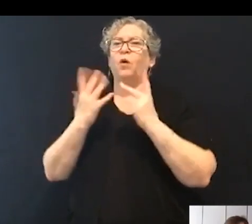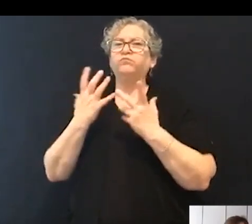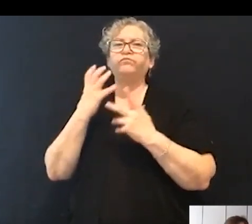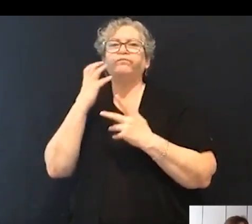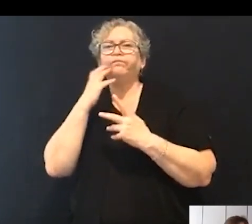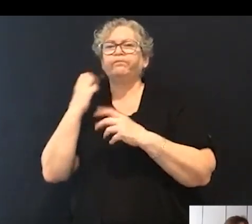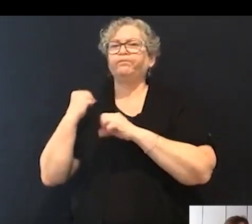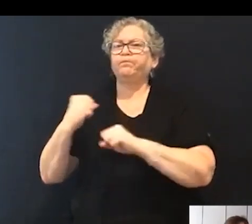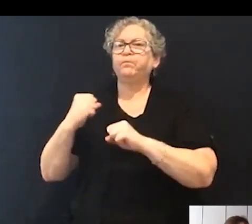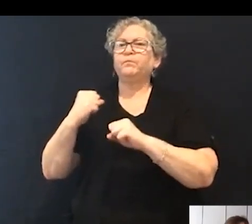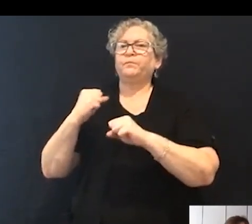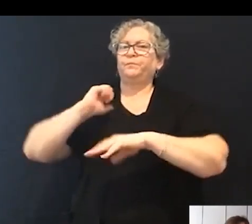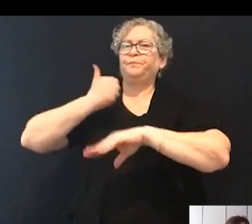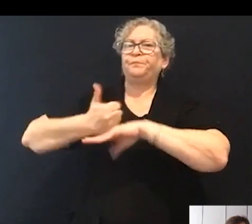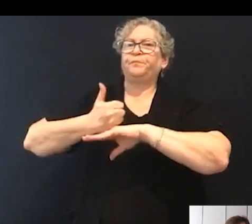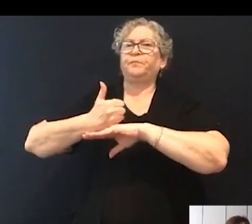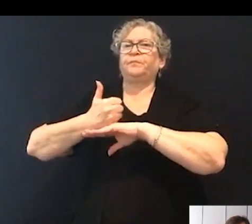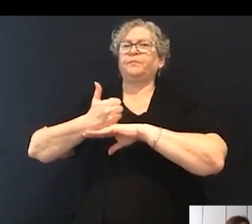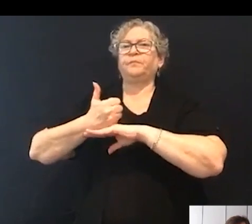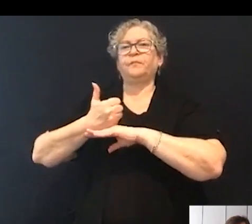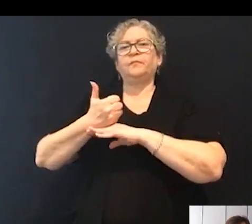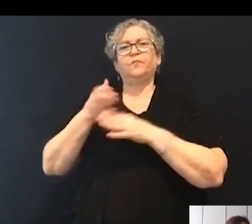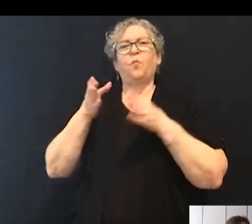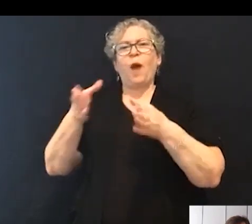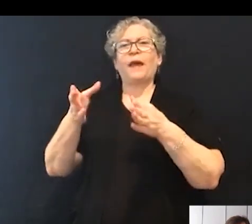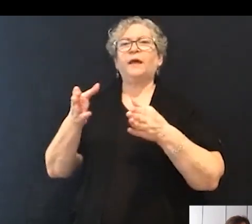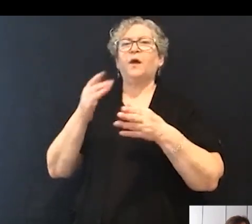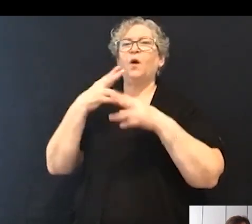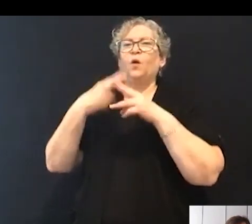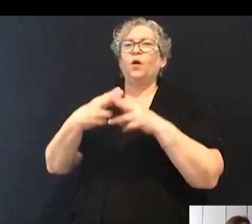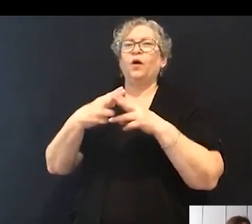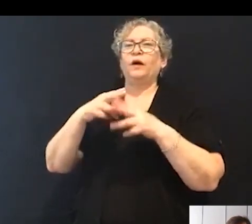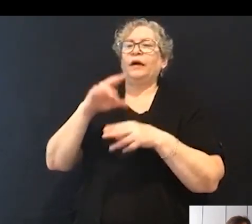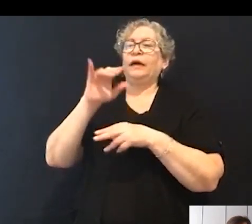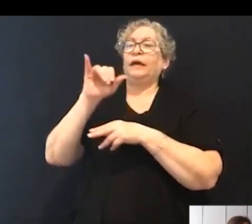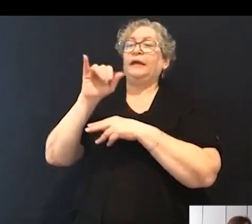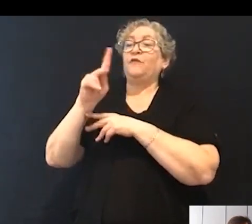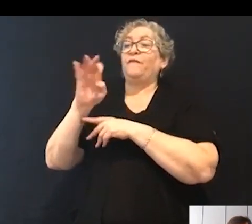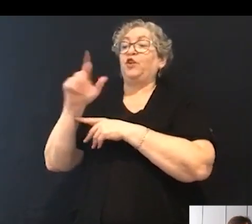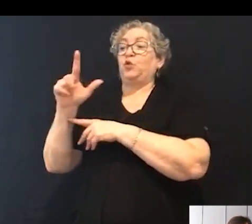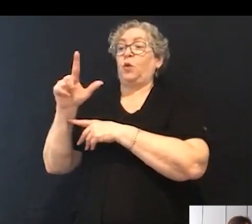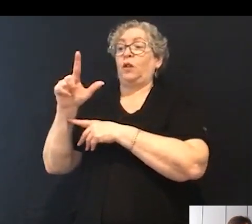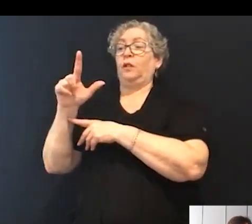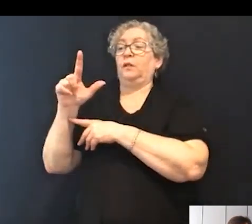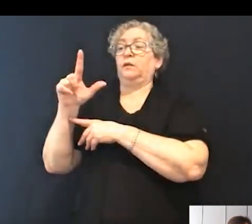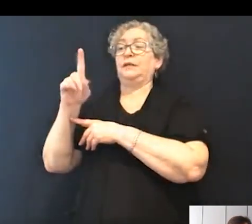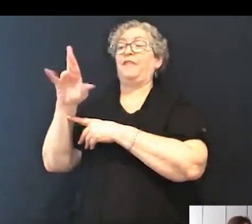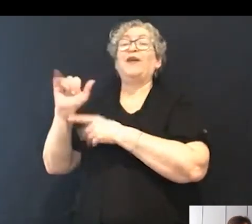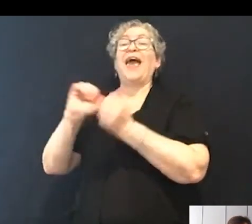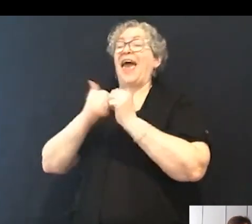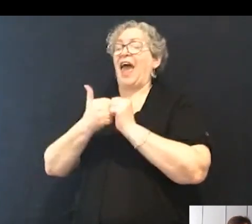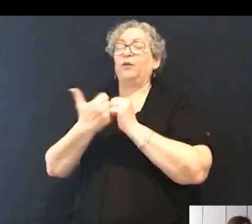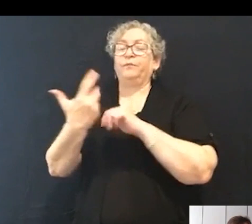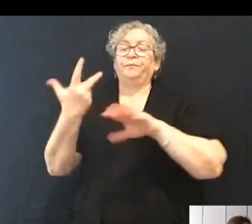well-established administration mode. It is called intravitreal delivery that is done in age-related macular